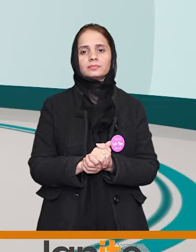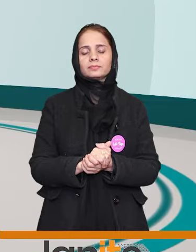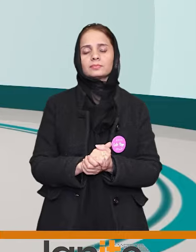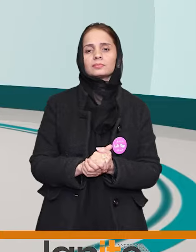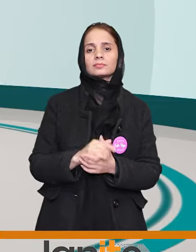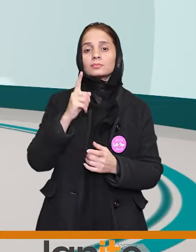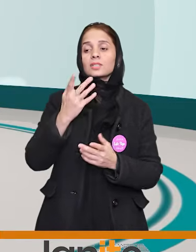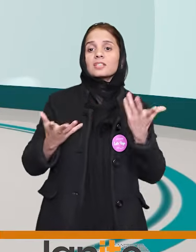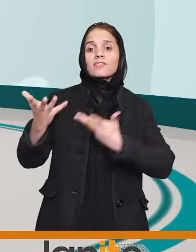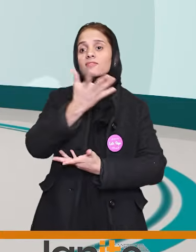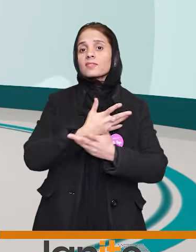Environment matters a lot.